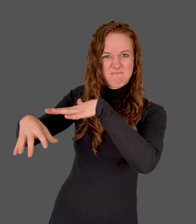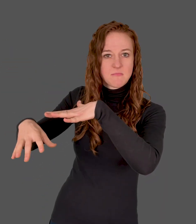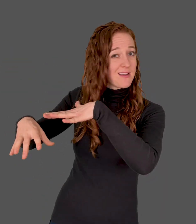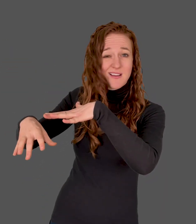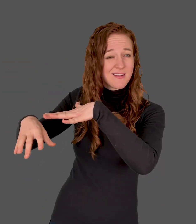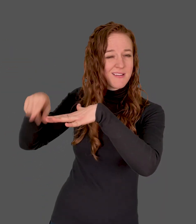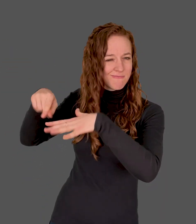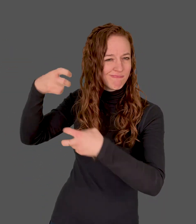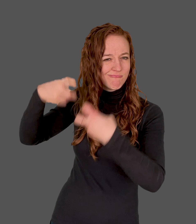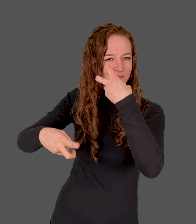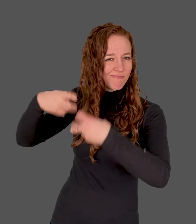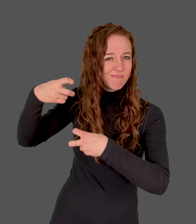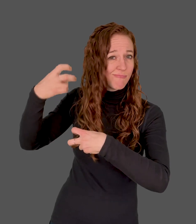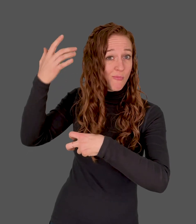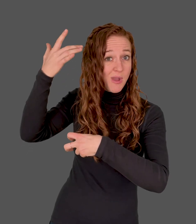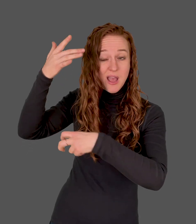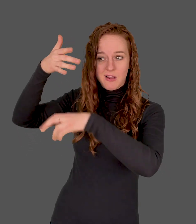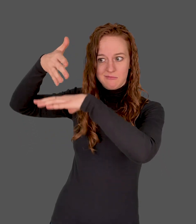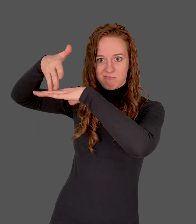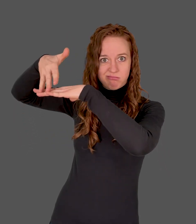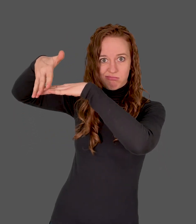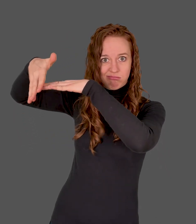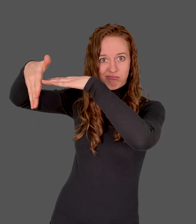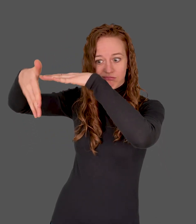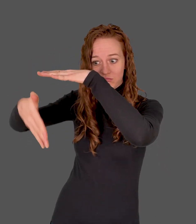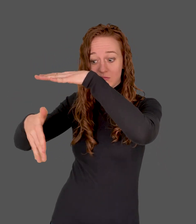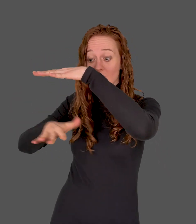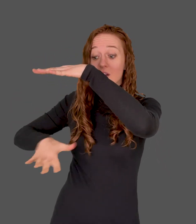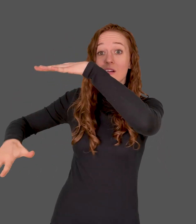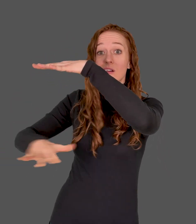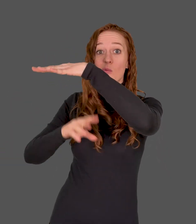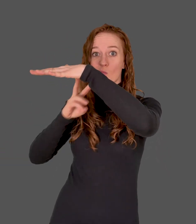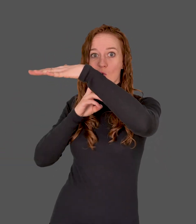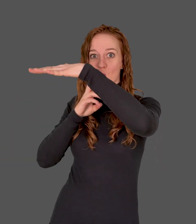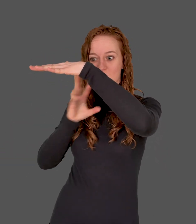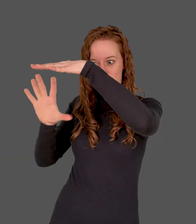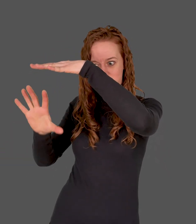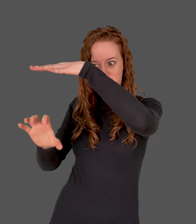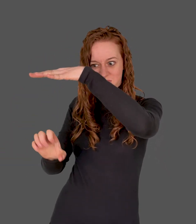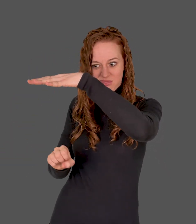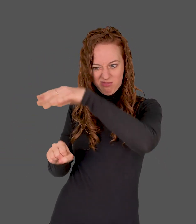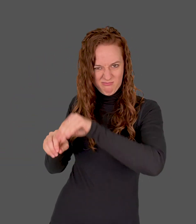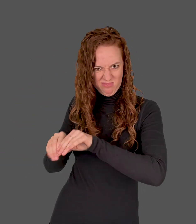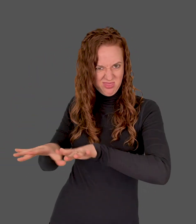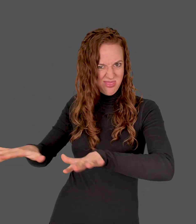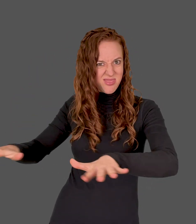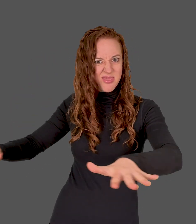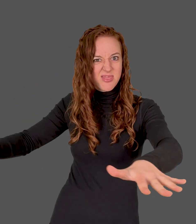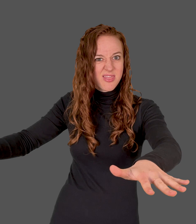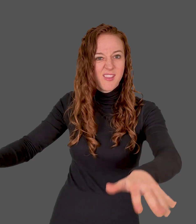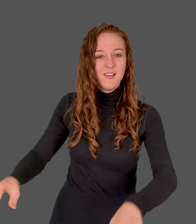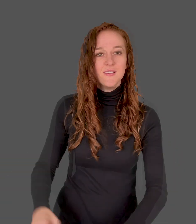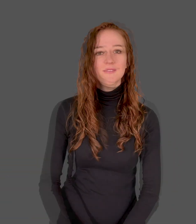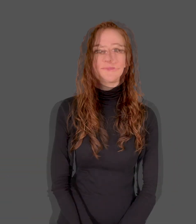but the chemicals will leach out and enter our groundwater.